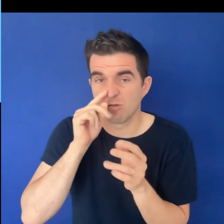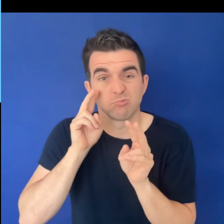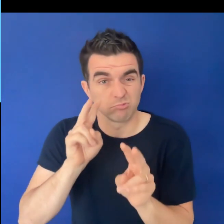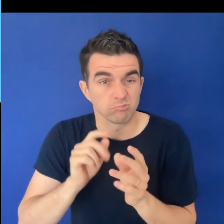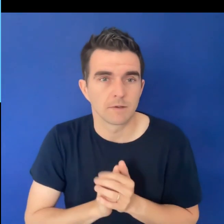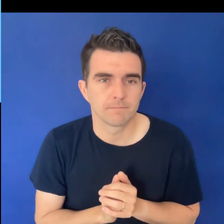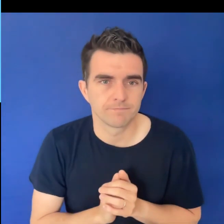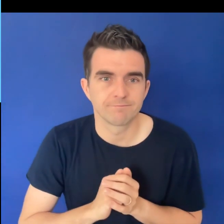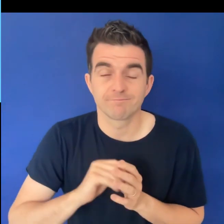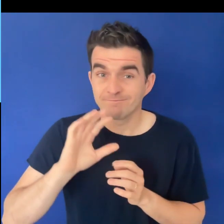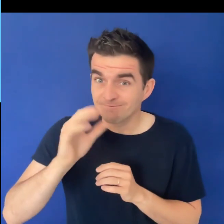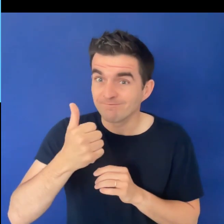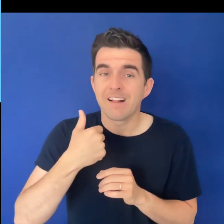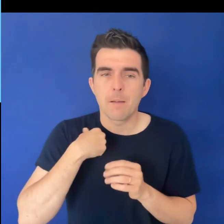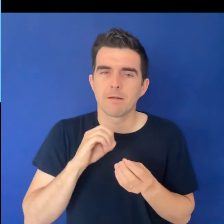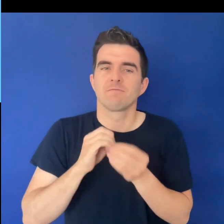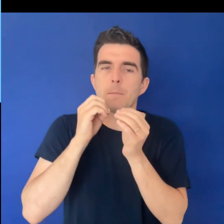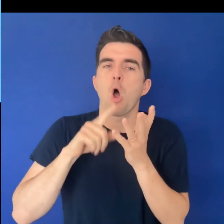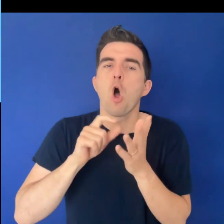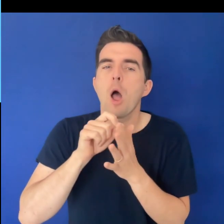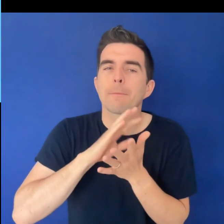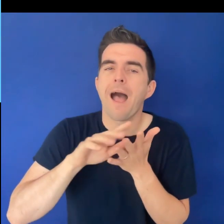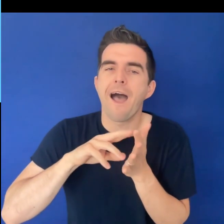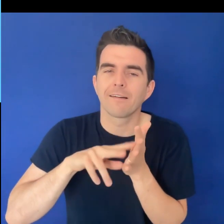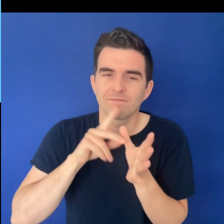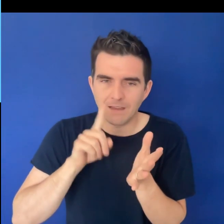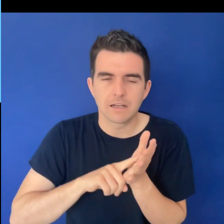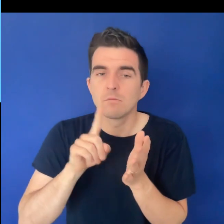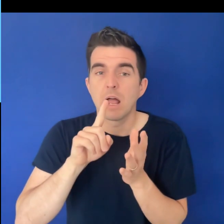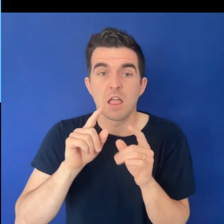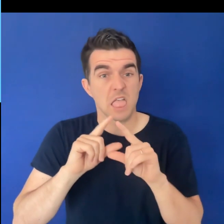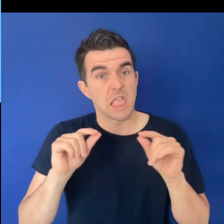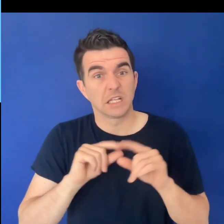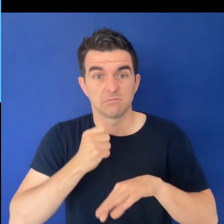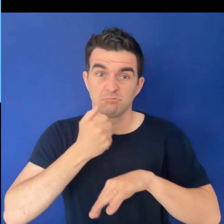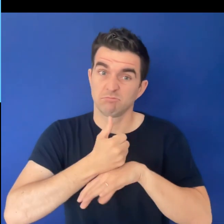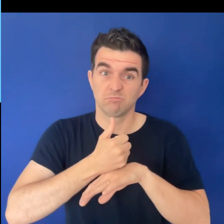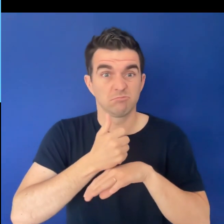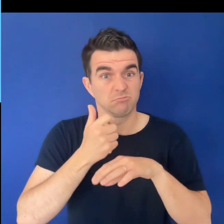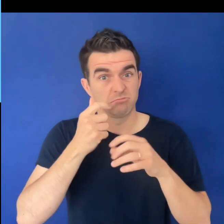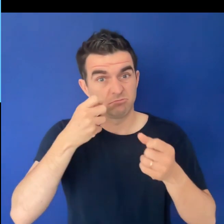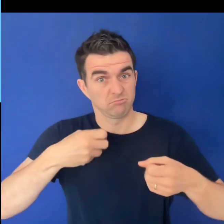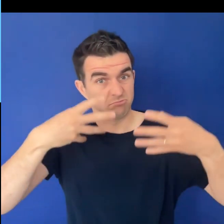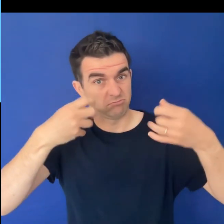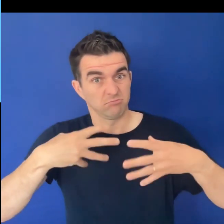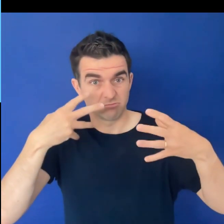Hi! I’m the developer of Upheaval, a text-based, open-world, roguelike adventure where you can